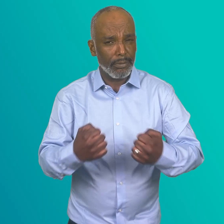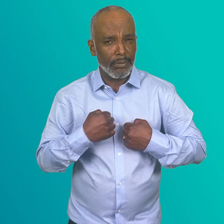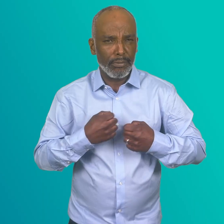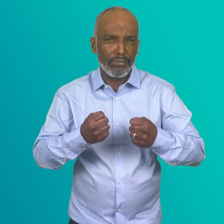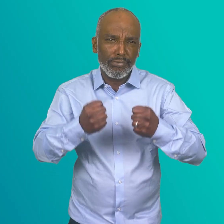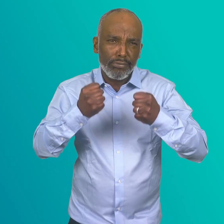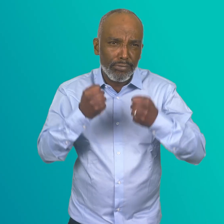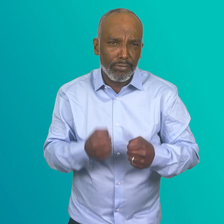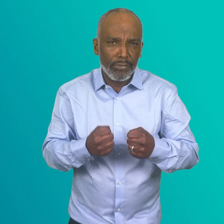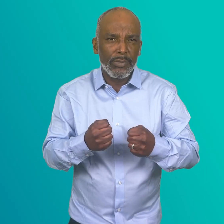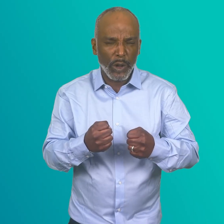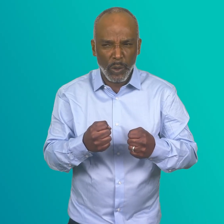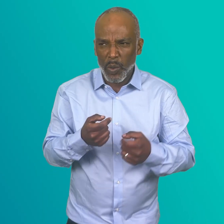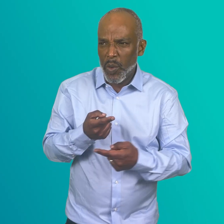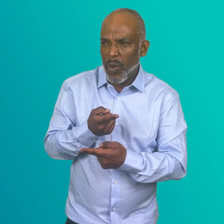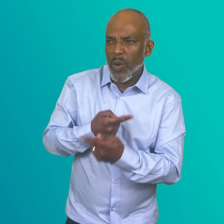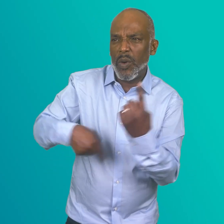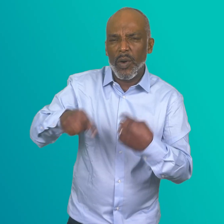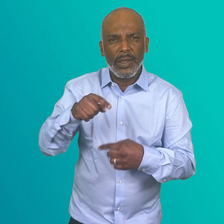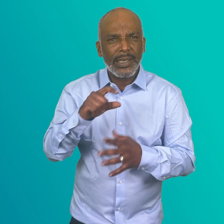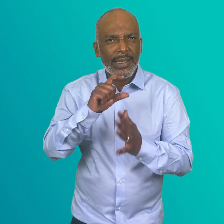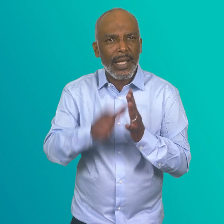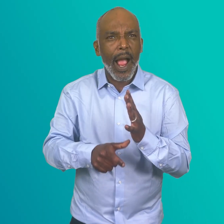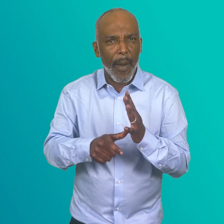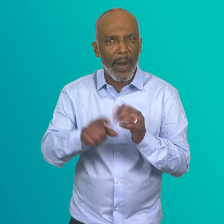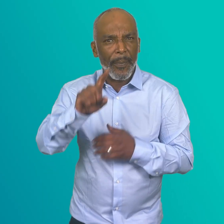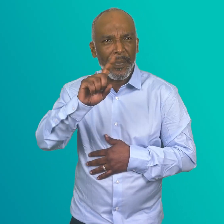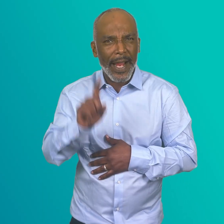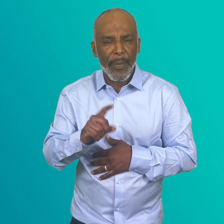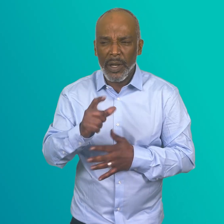As part of our commitment to keeping disabled people,